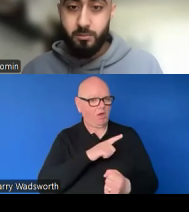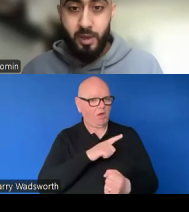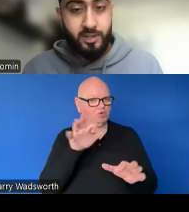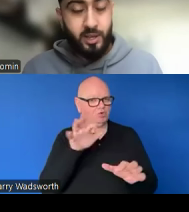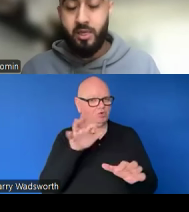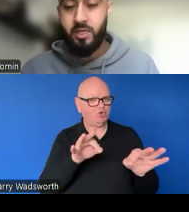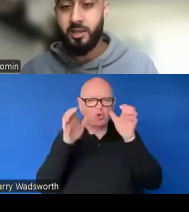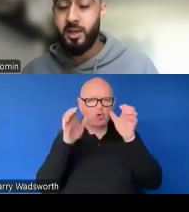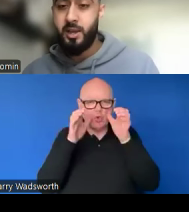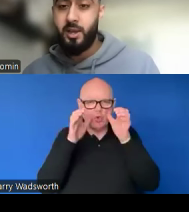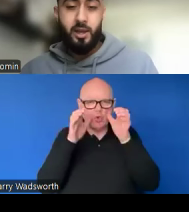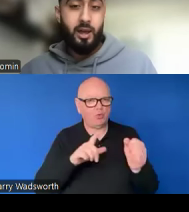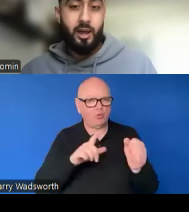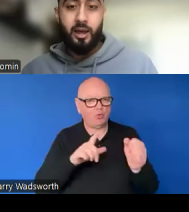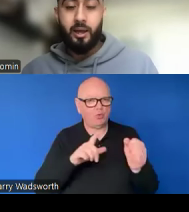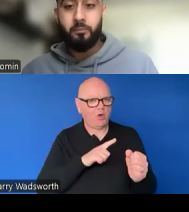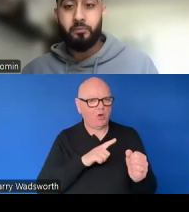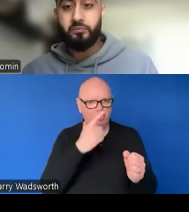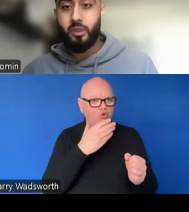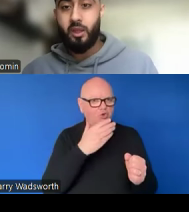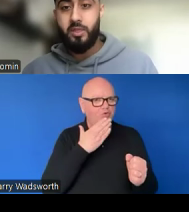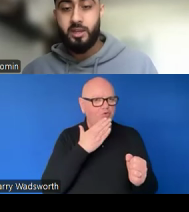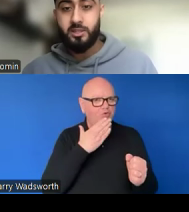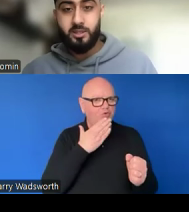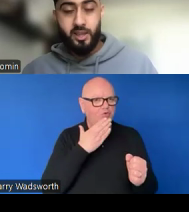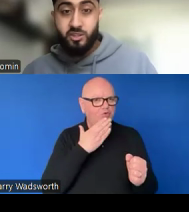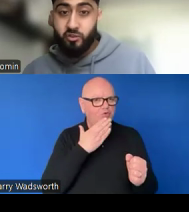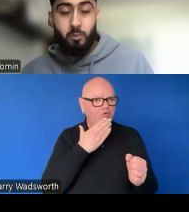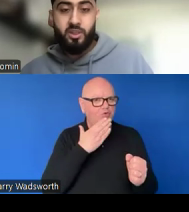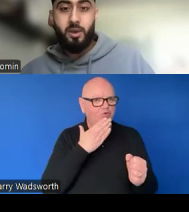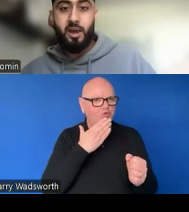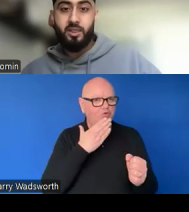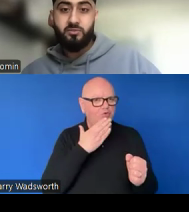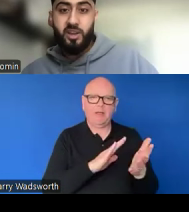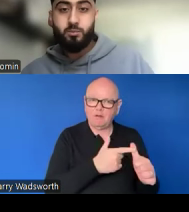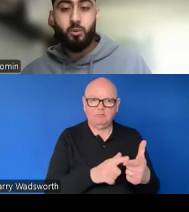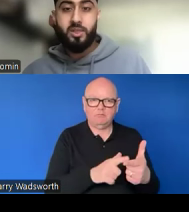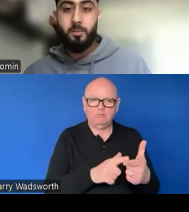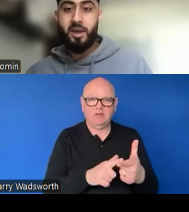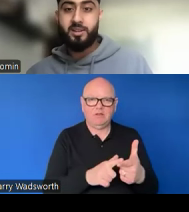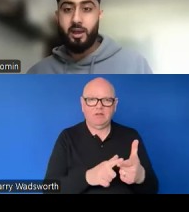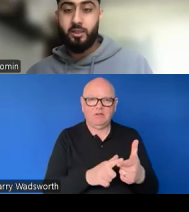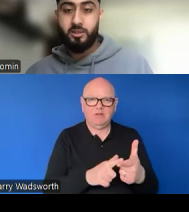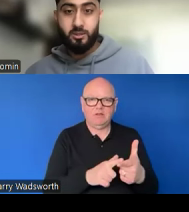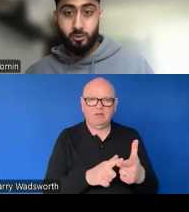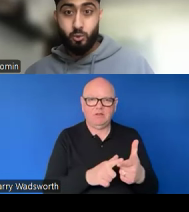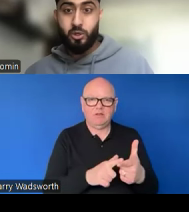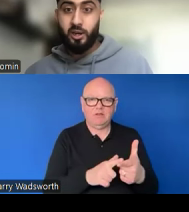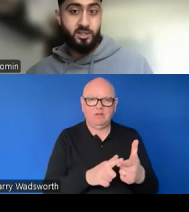There's Meta, there's Instagram within Meta, there's Facebook within Meta, there's Google Ads,